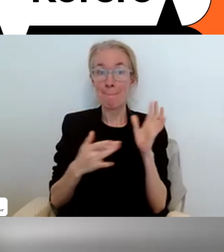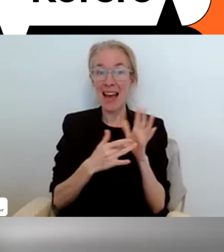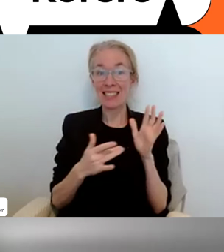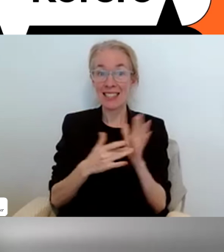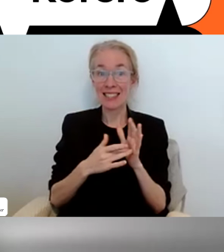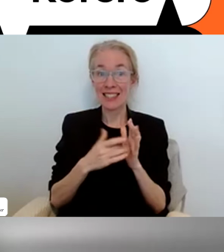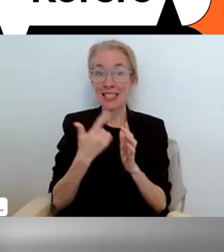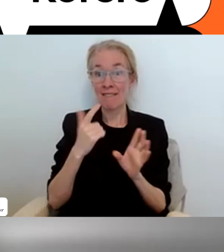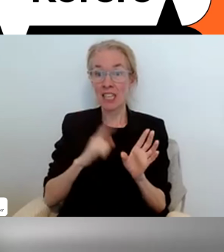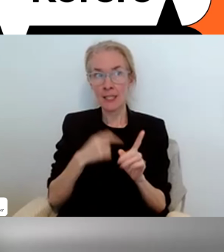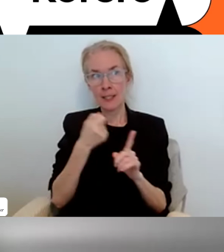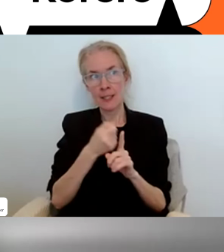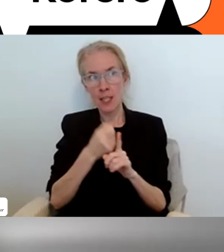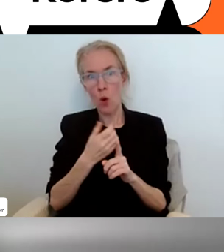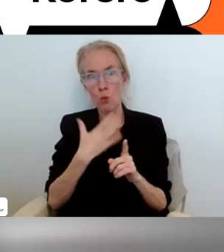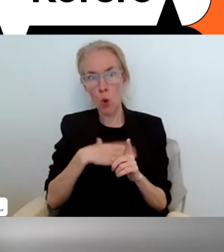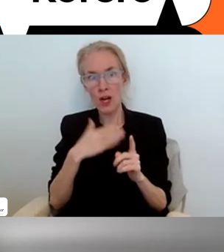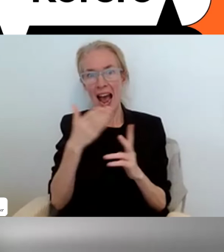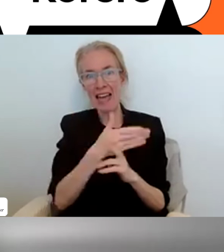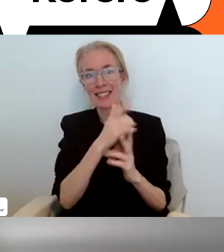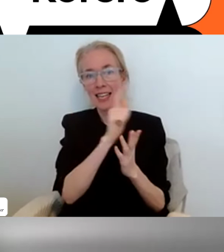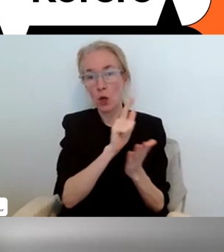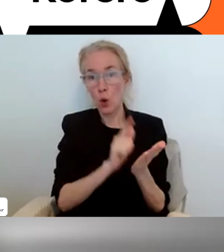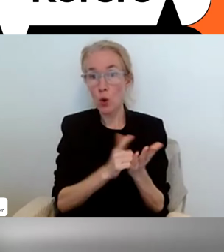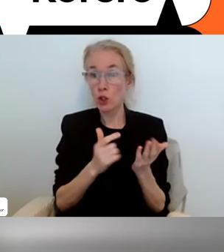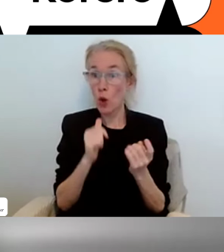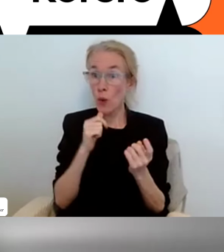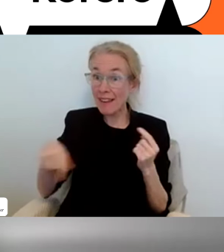forces, you know, like we can do petitions, there's more that we